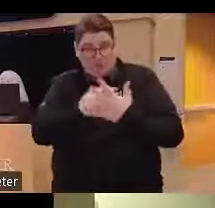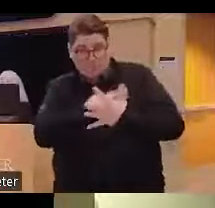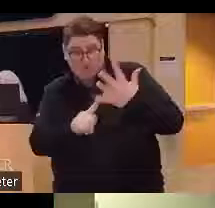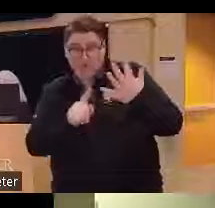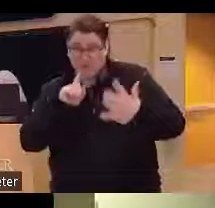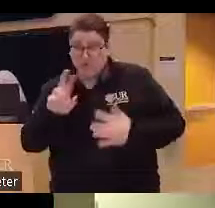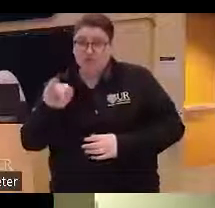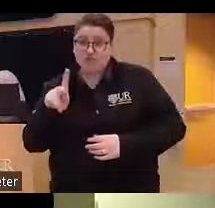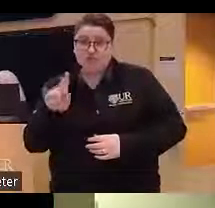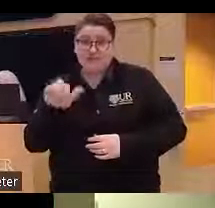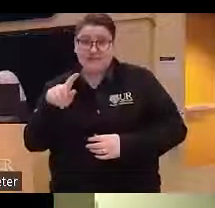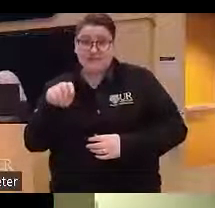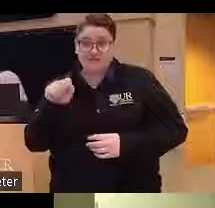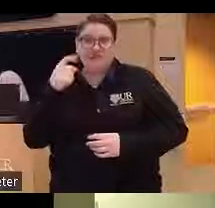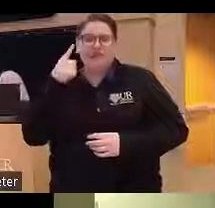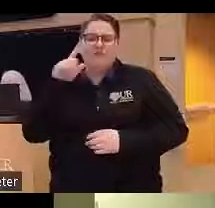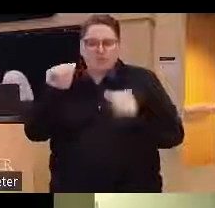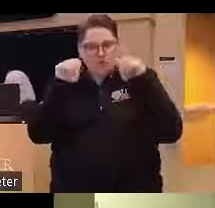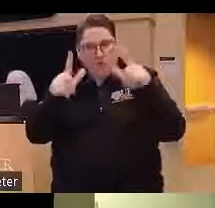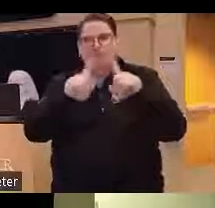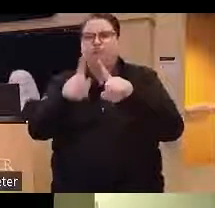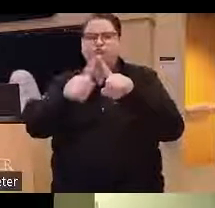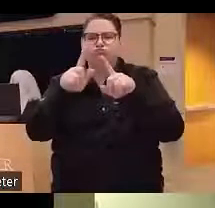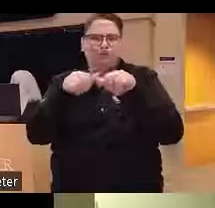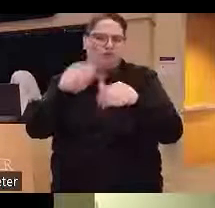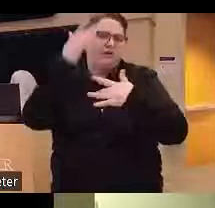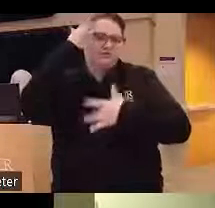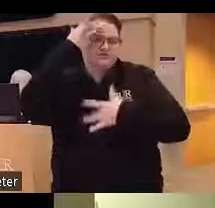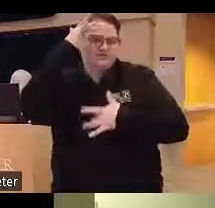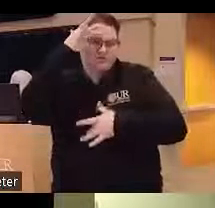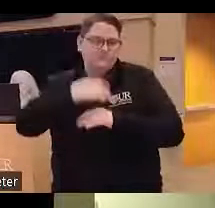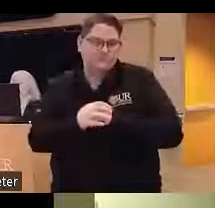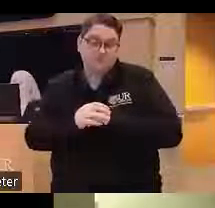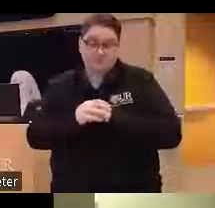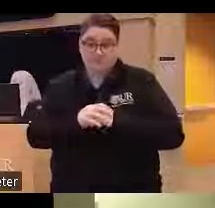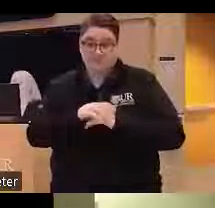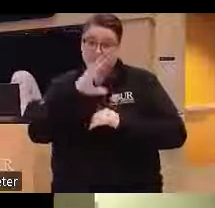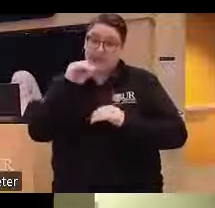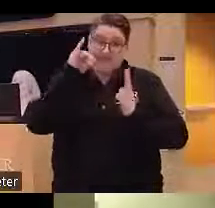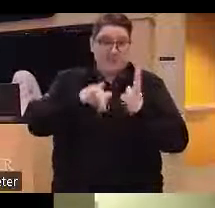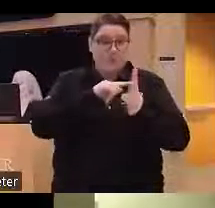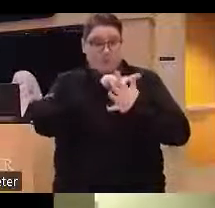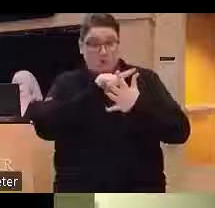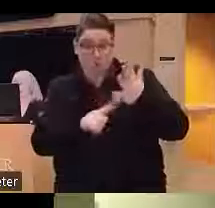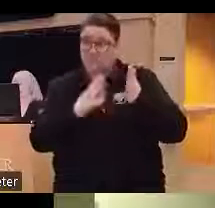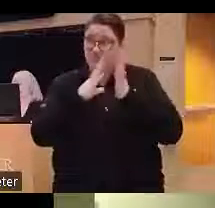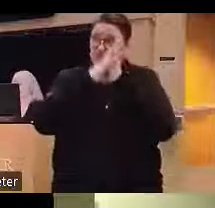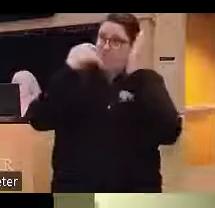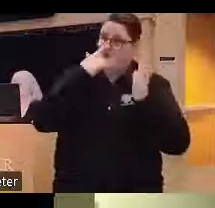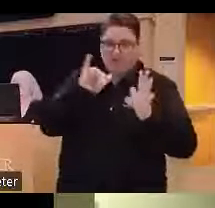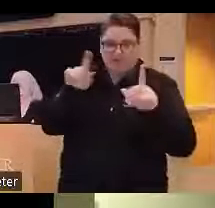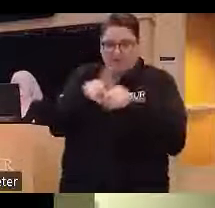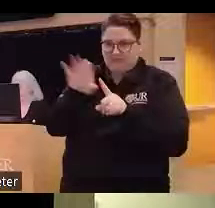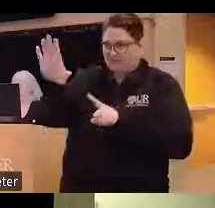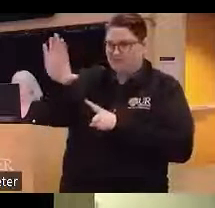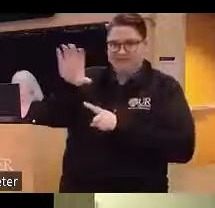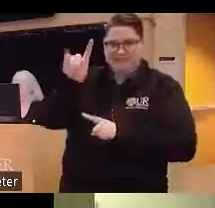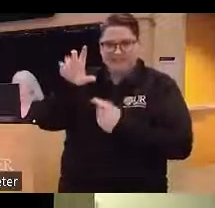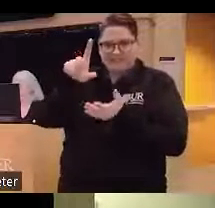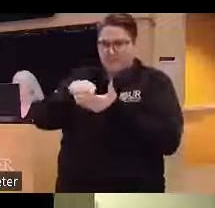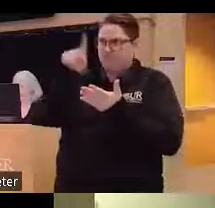for all chronic conditions um and they mimic what the CDC has identified um so we really need